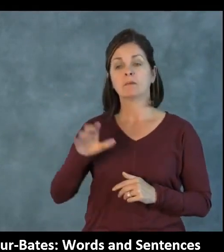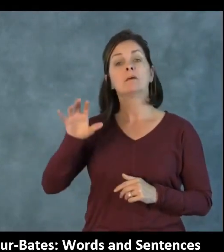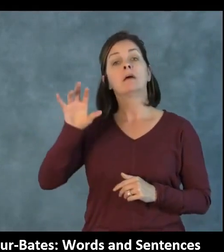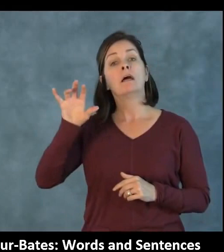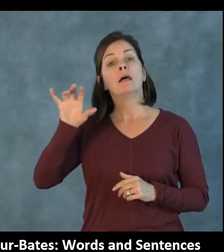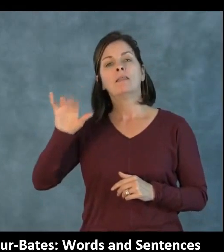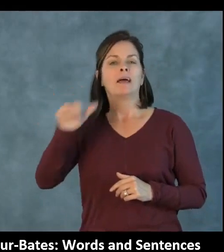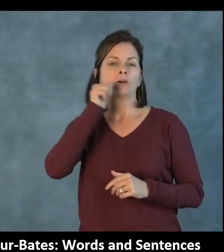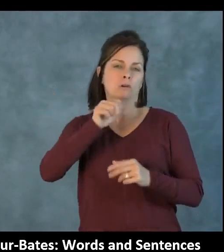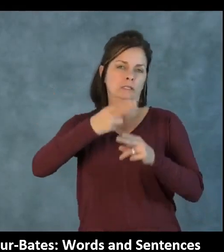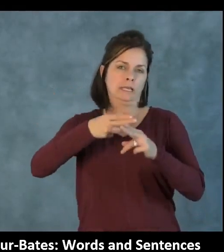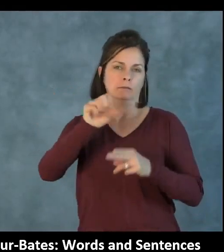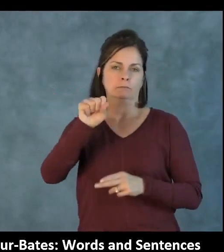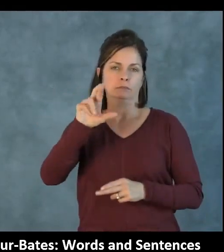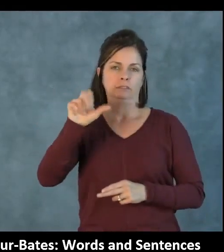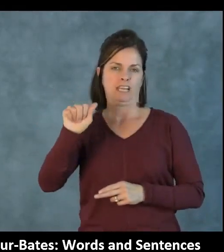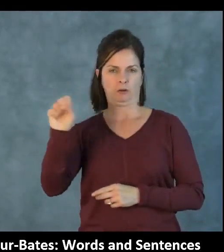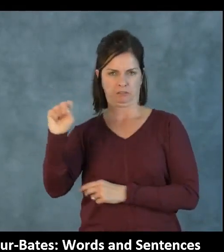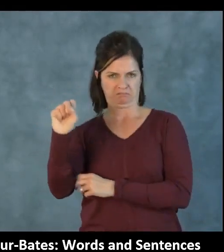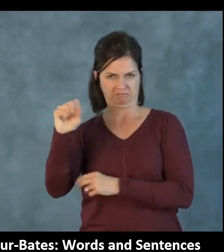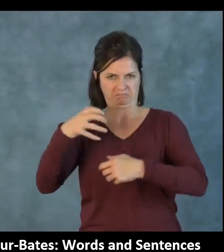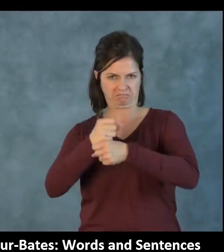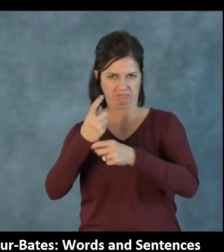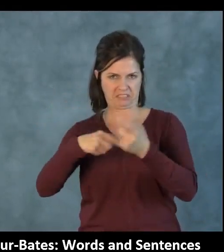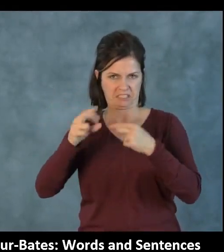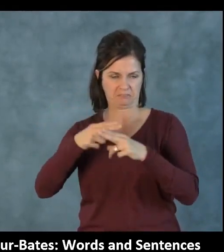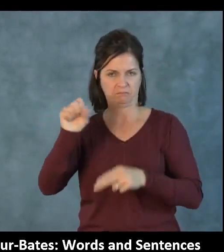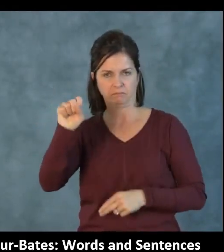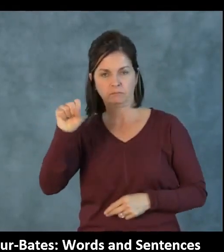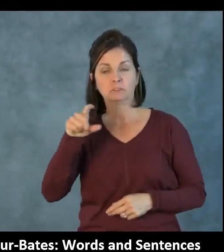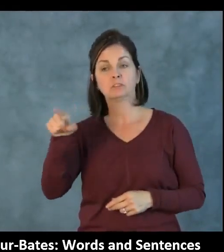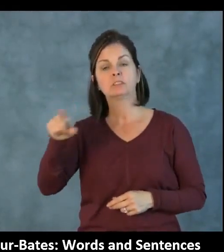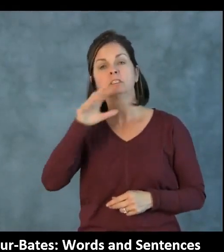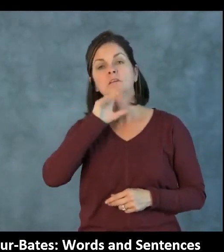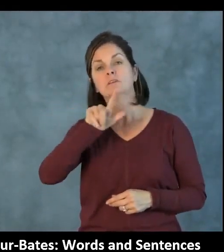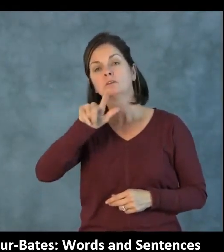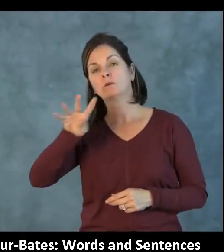This is Sara, and Sara is 24 months old,